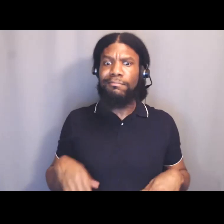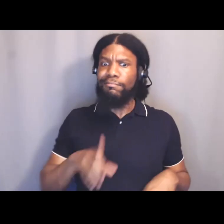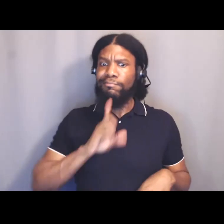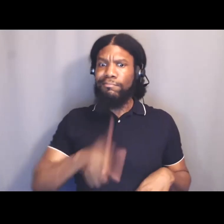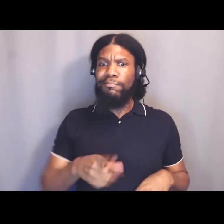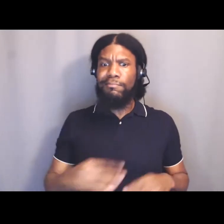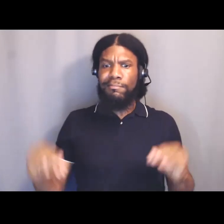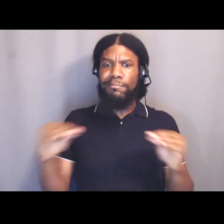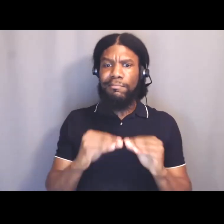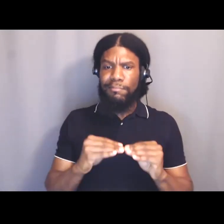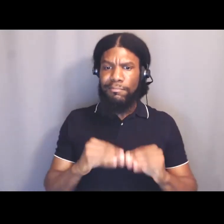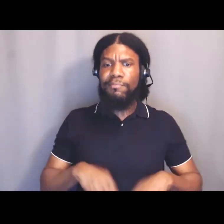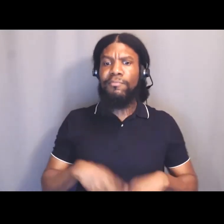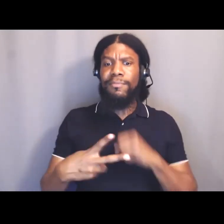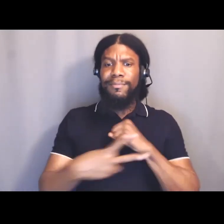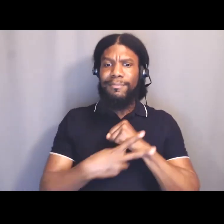than $18 million then.